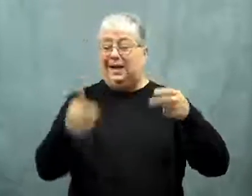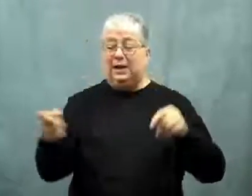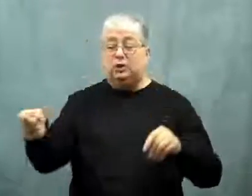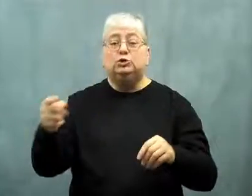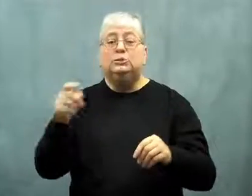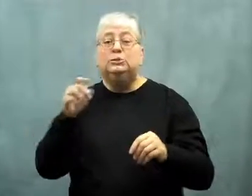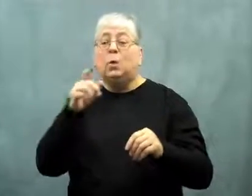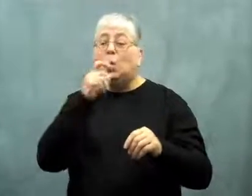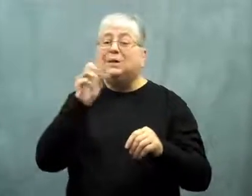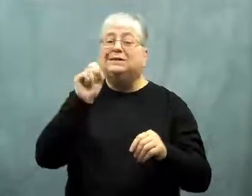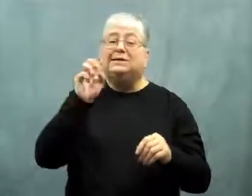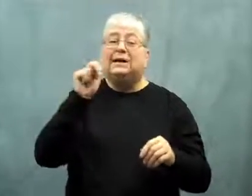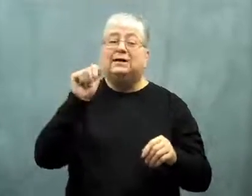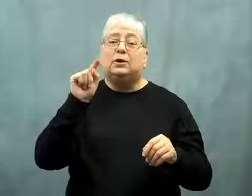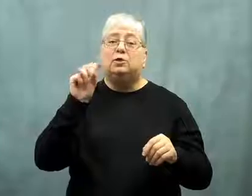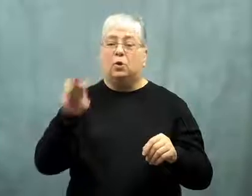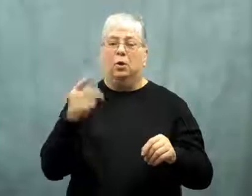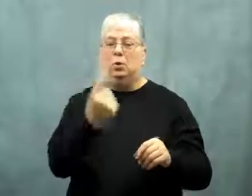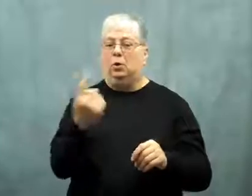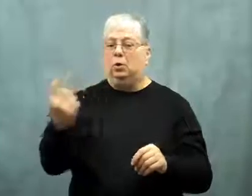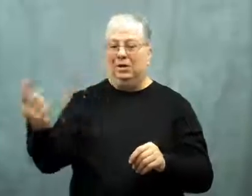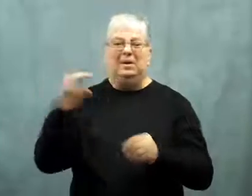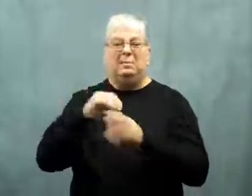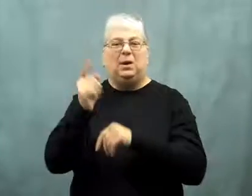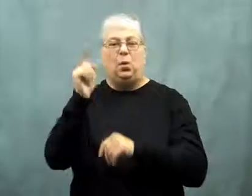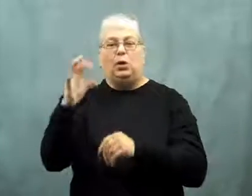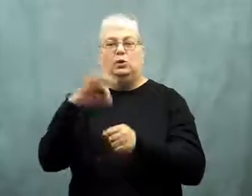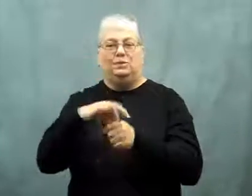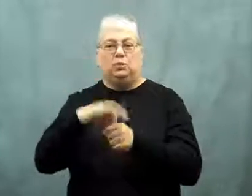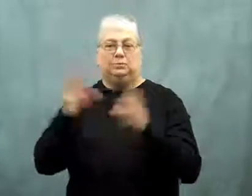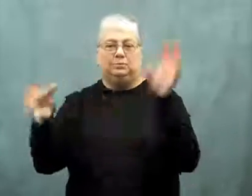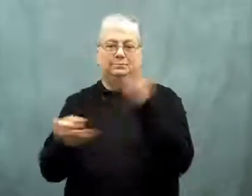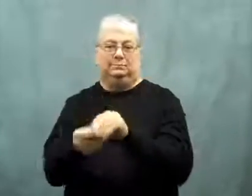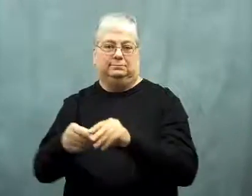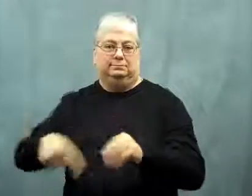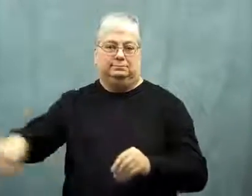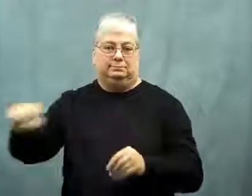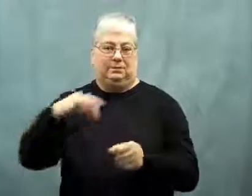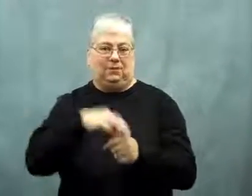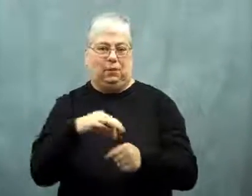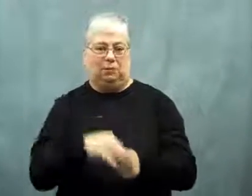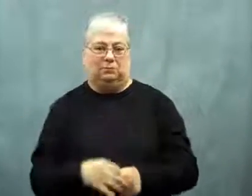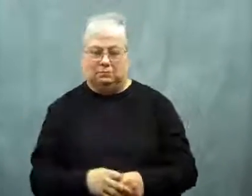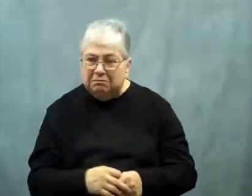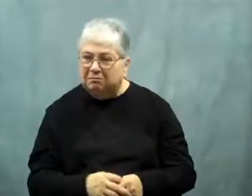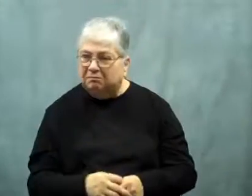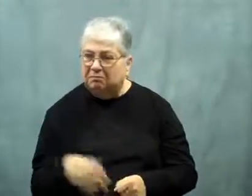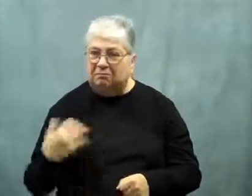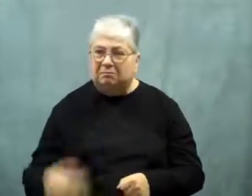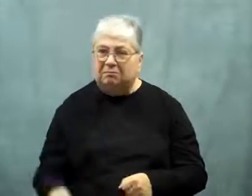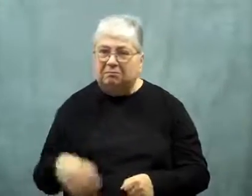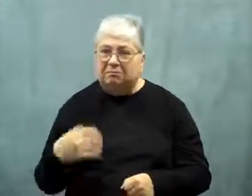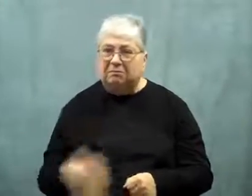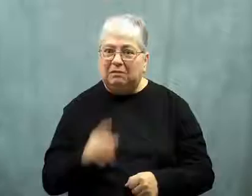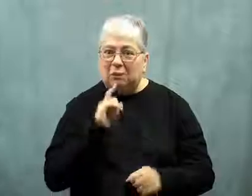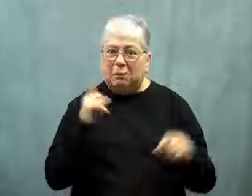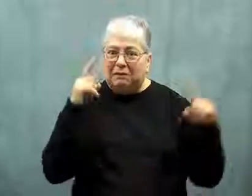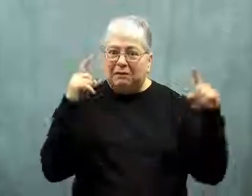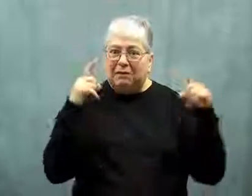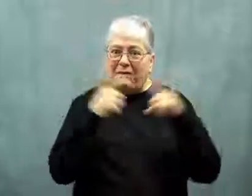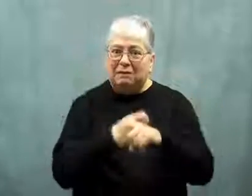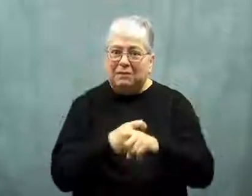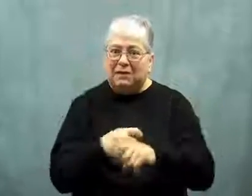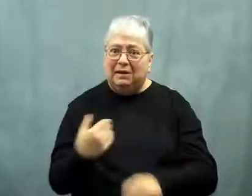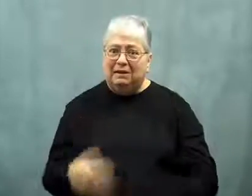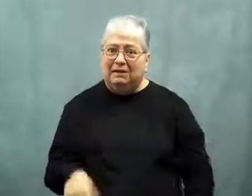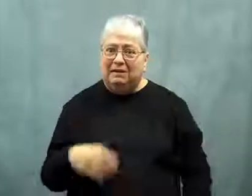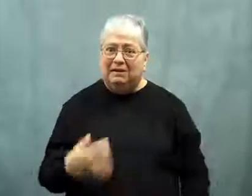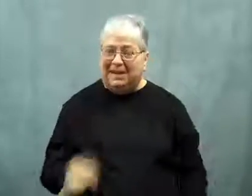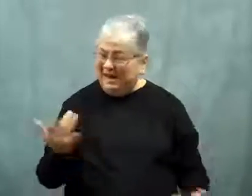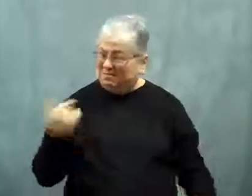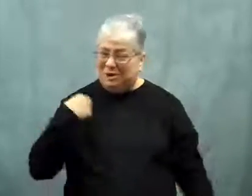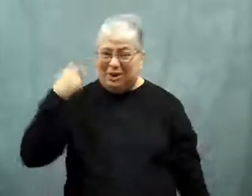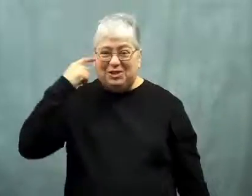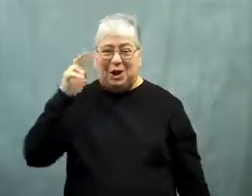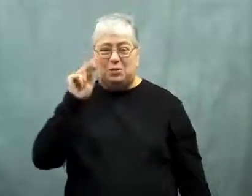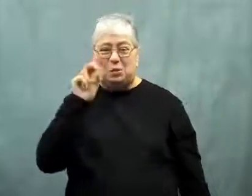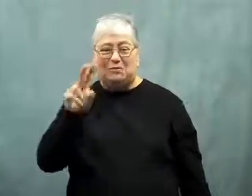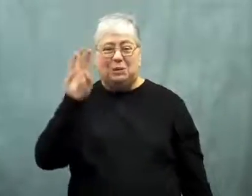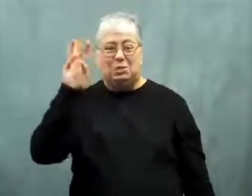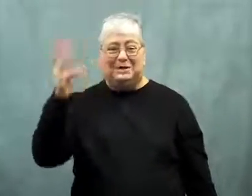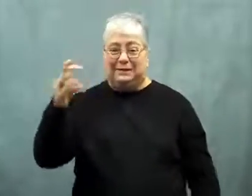Each senator has a vote, for a total of 100 votes.